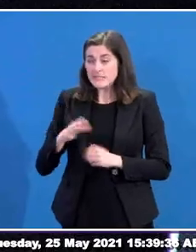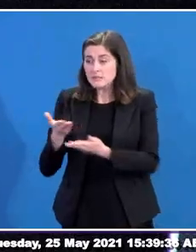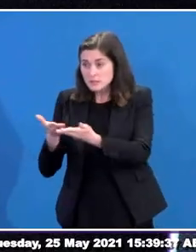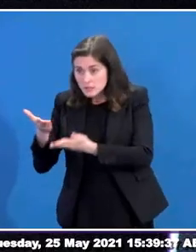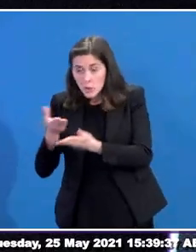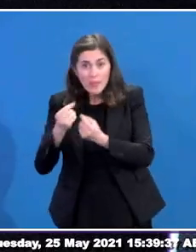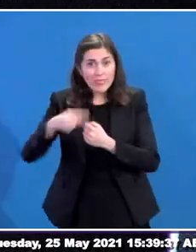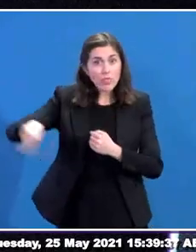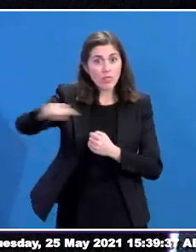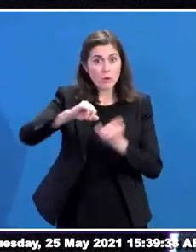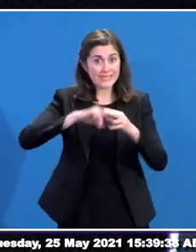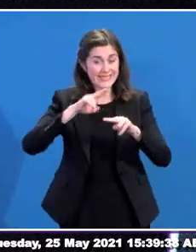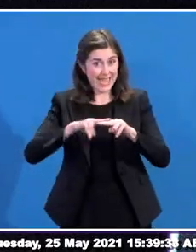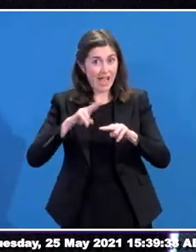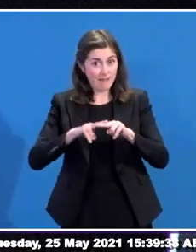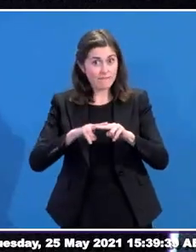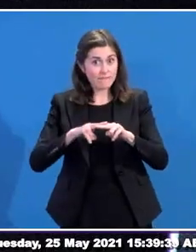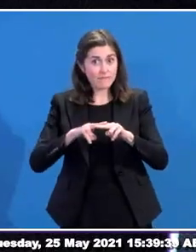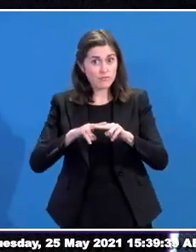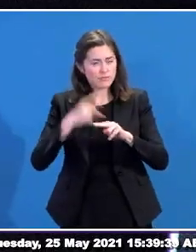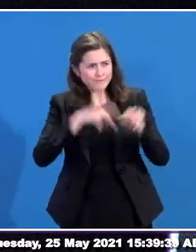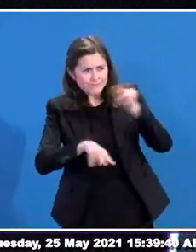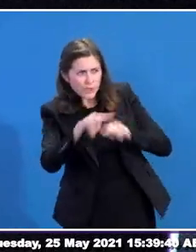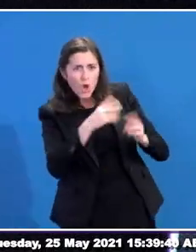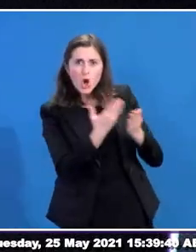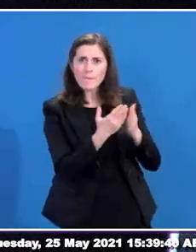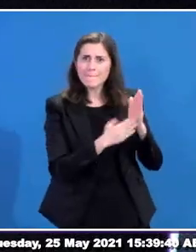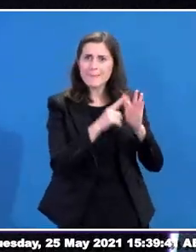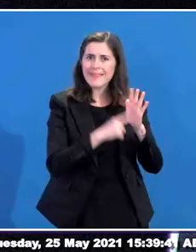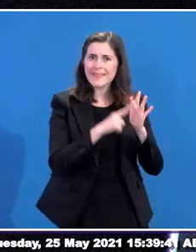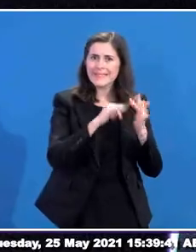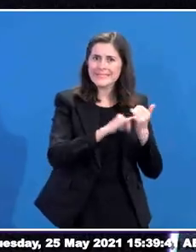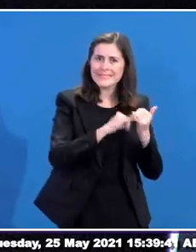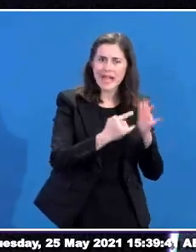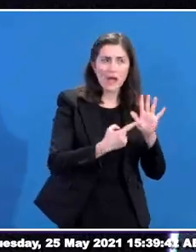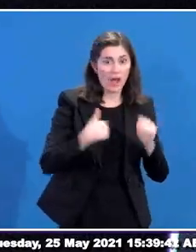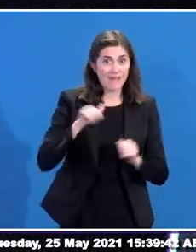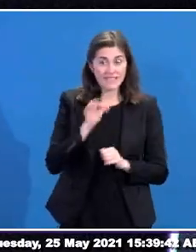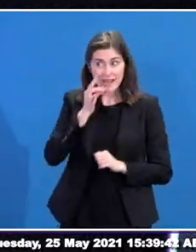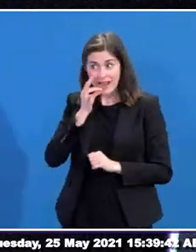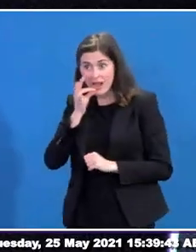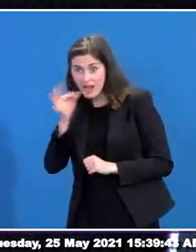made their wellness check, to see whether those staff had inadvertently provided